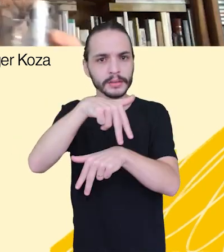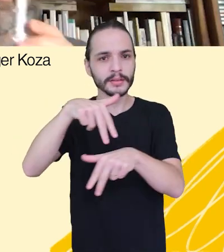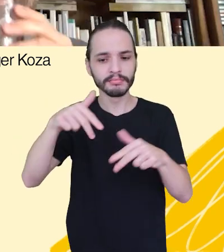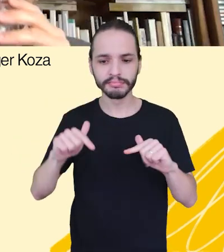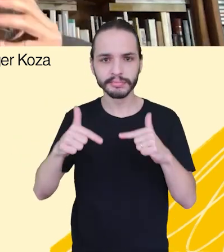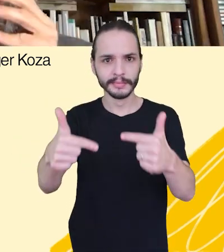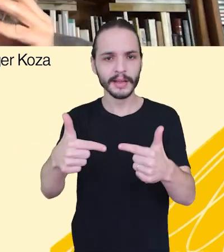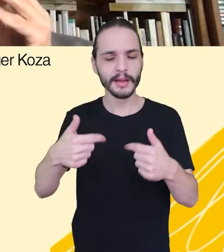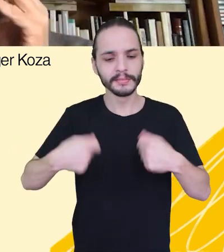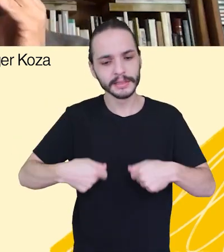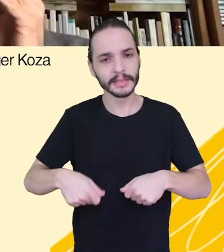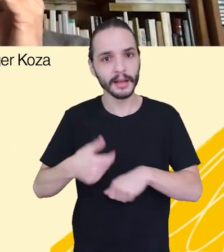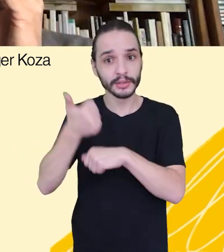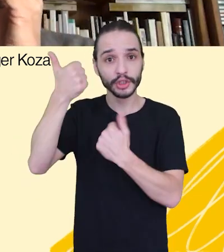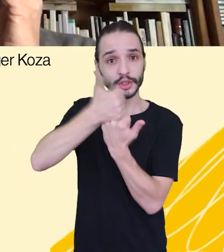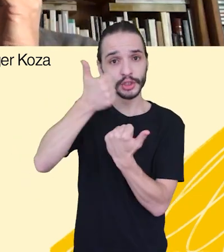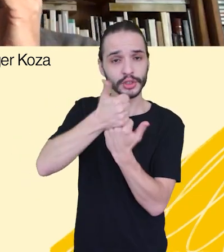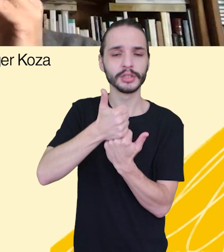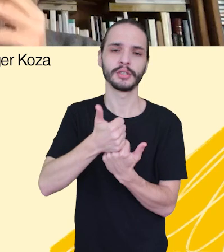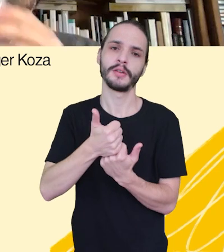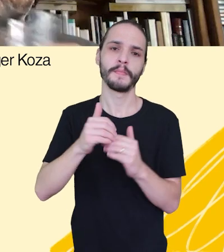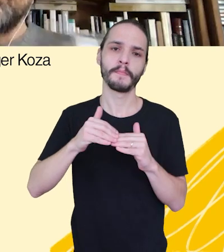Much more than in the films before.